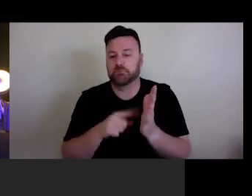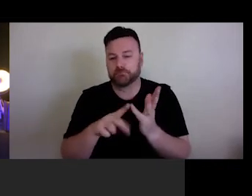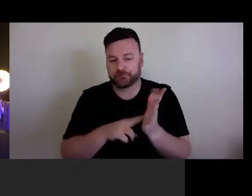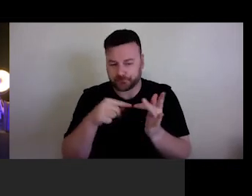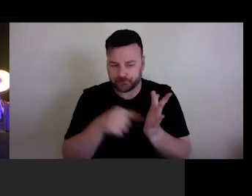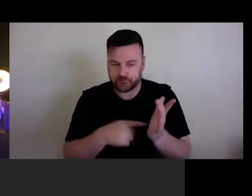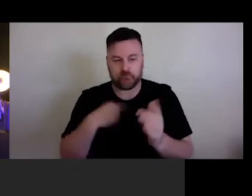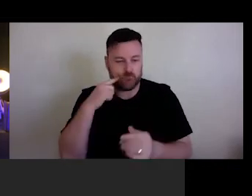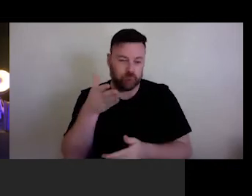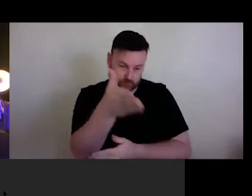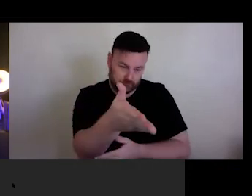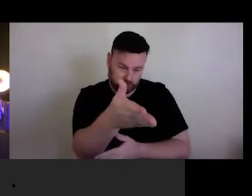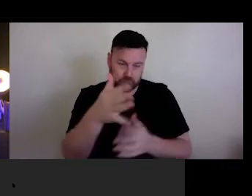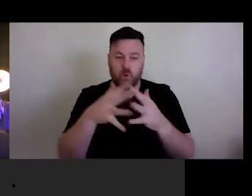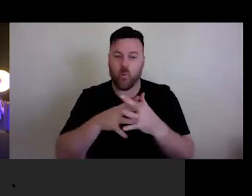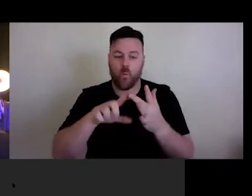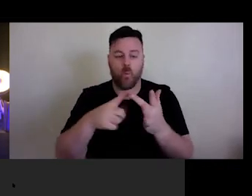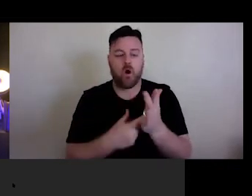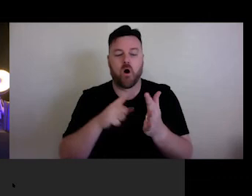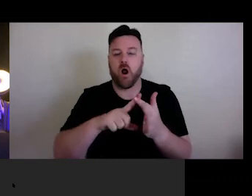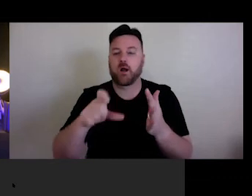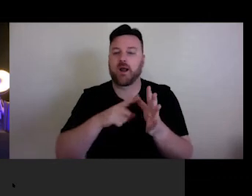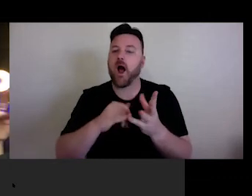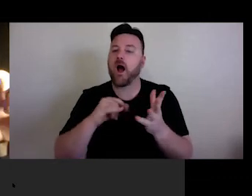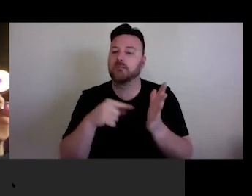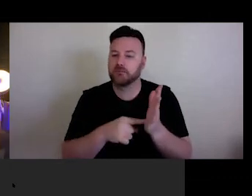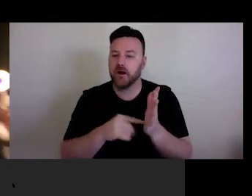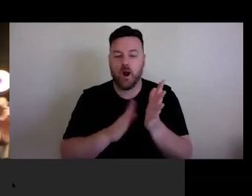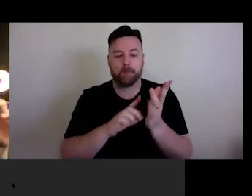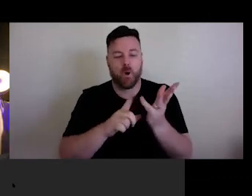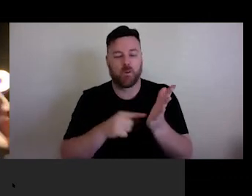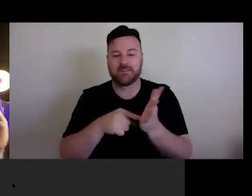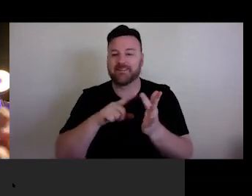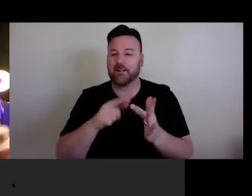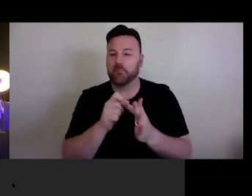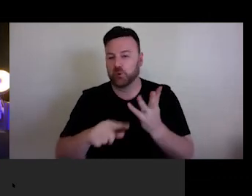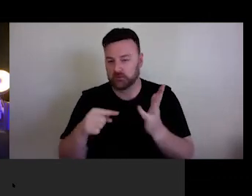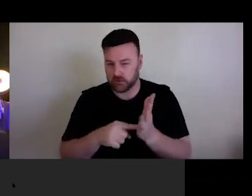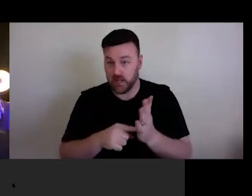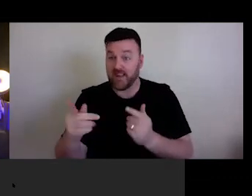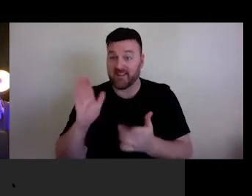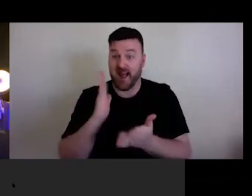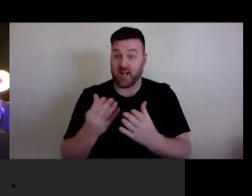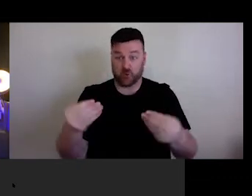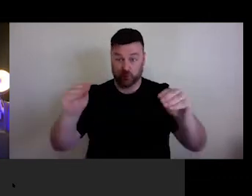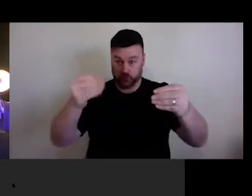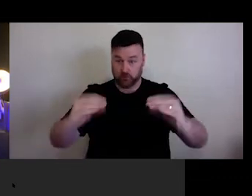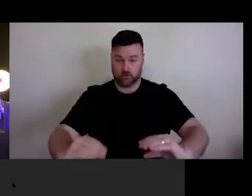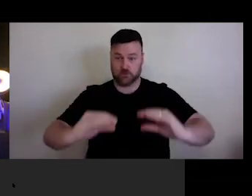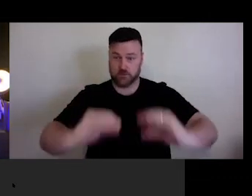something like the Wirecast Multi-hardware. This is a dedicated piece of equipment that lets you plug all of your cameras into it and